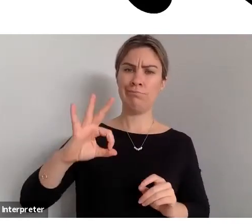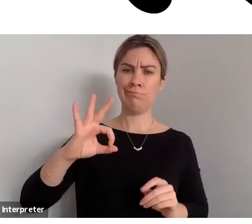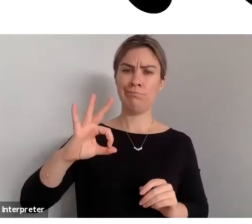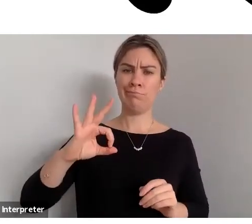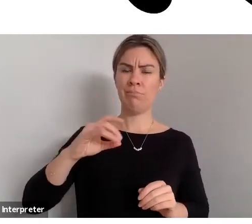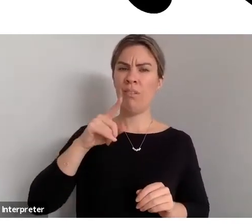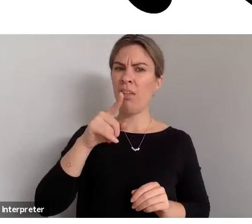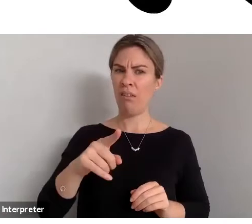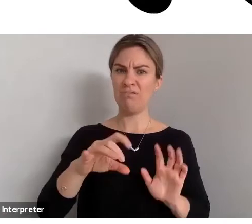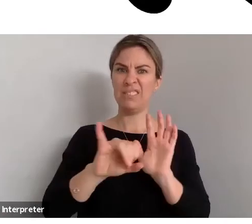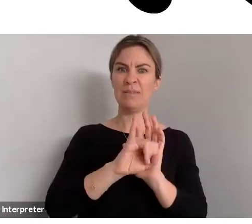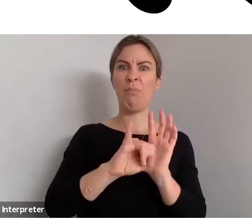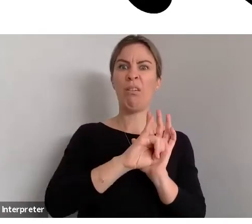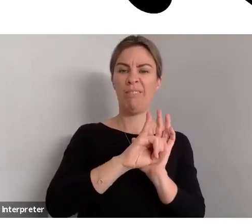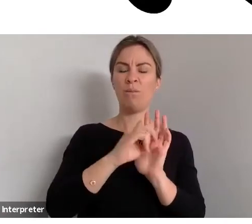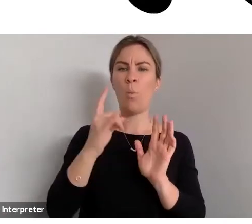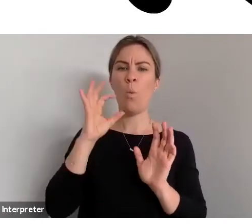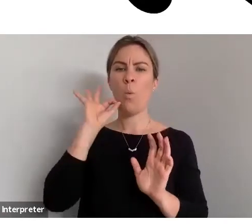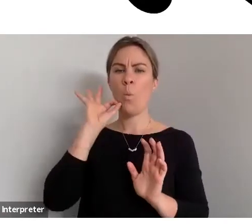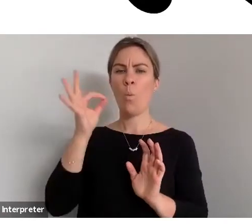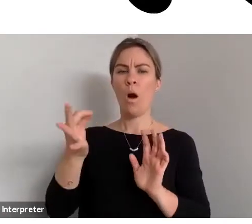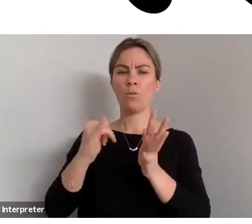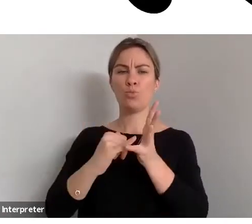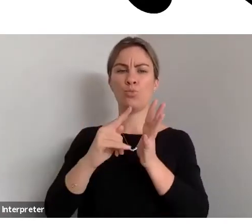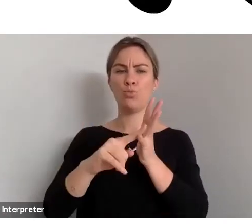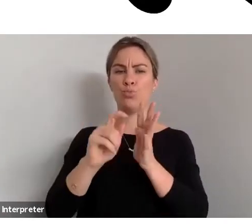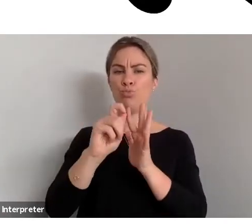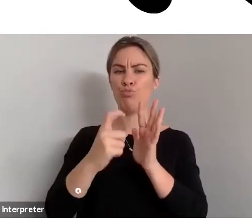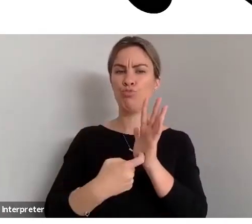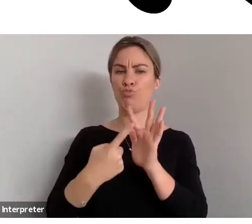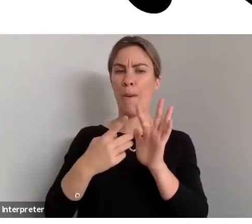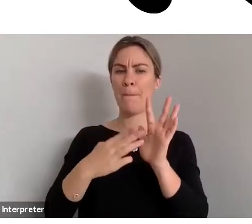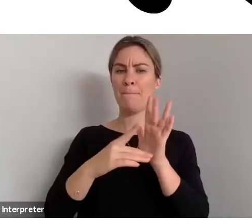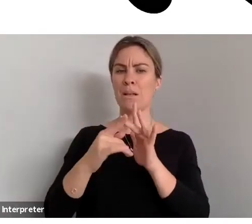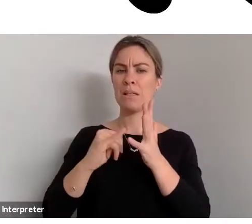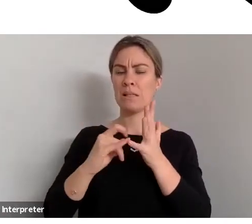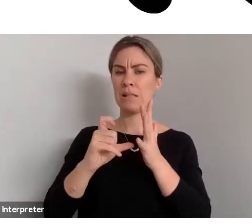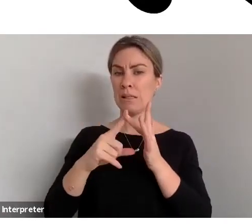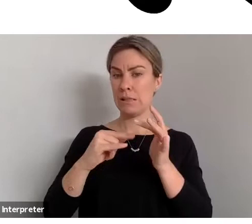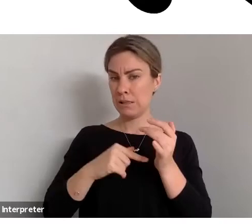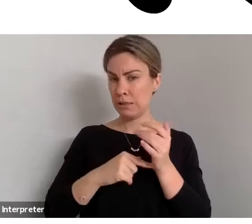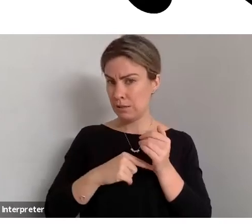It has become officially marked as a hate simple, like the swastika.